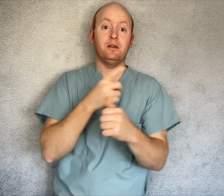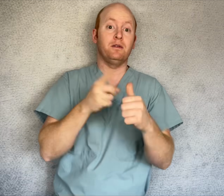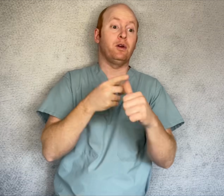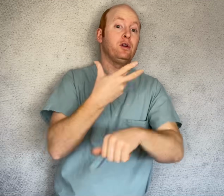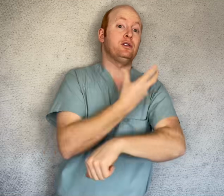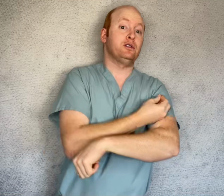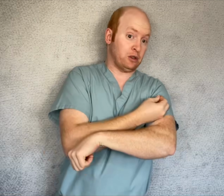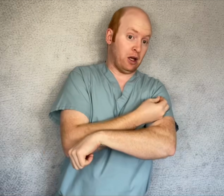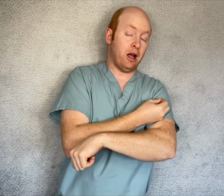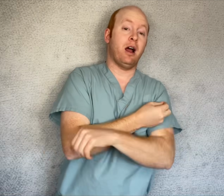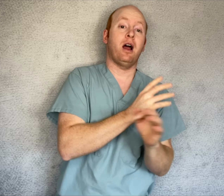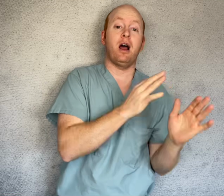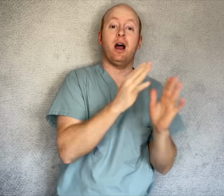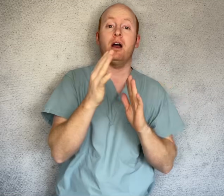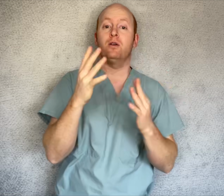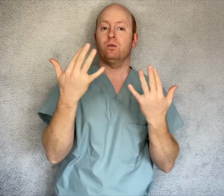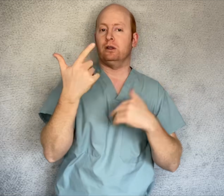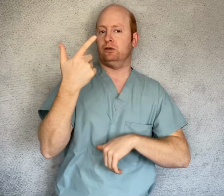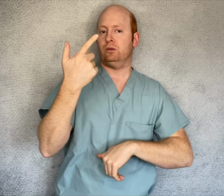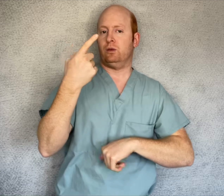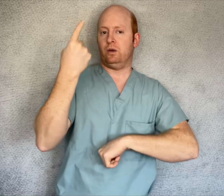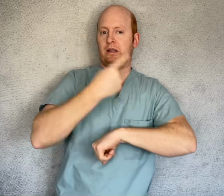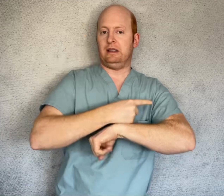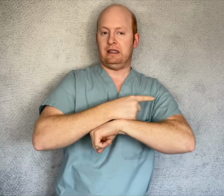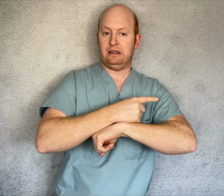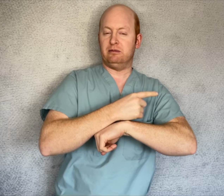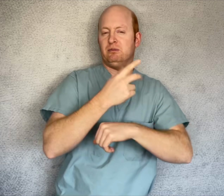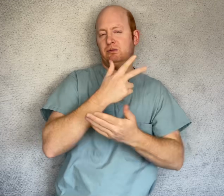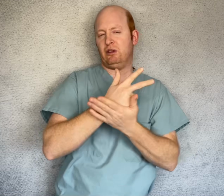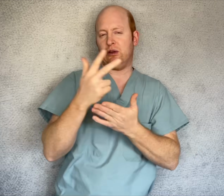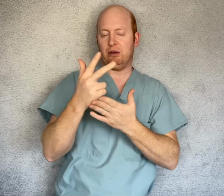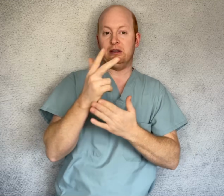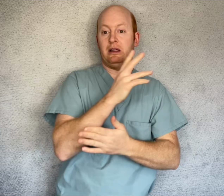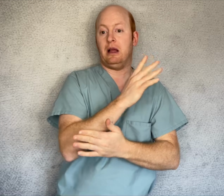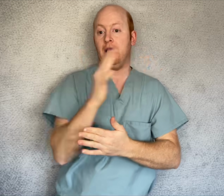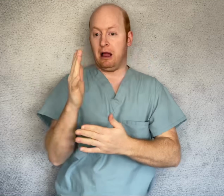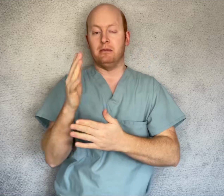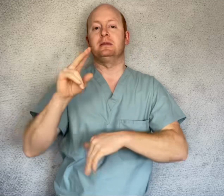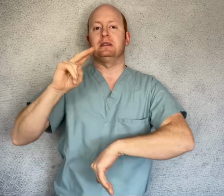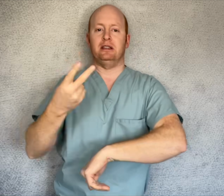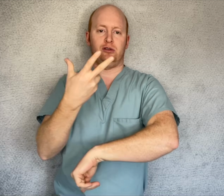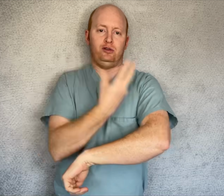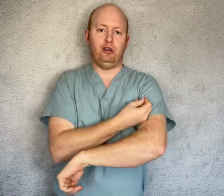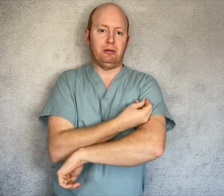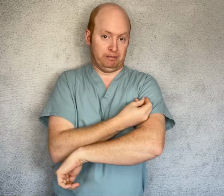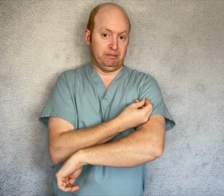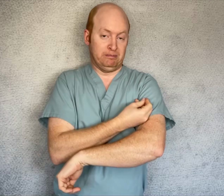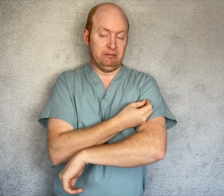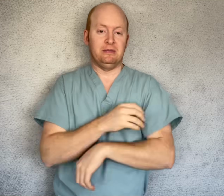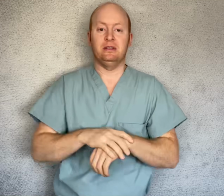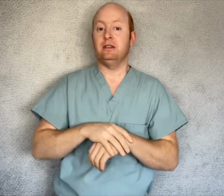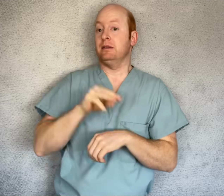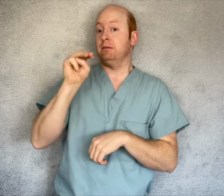given 21 days (or 3 weeks) apart.